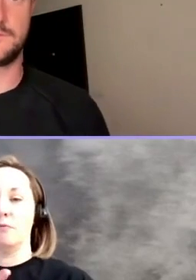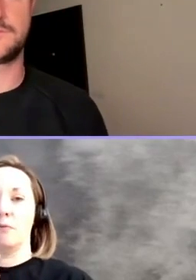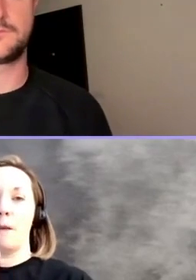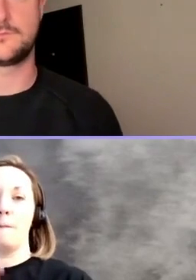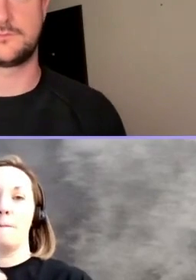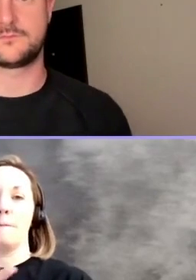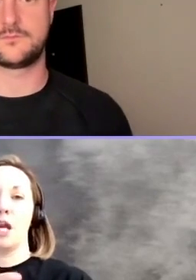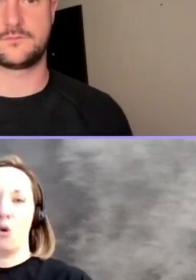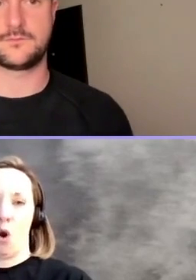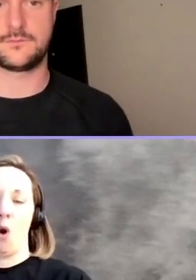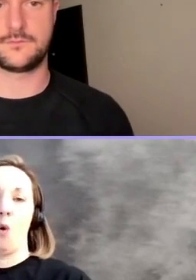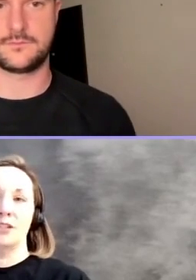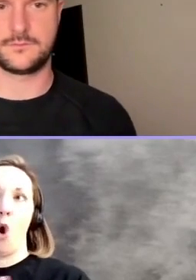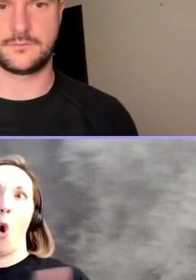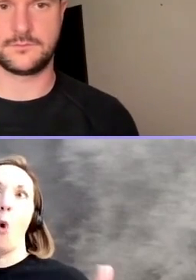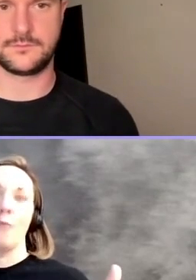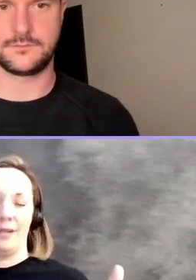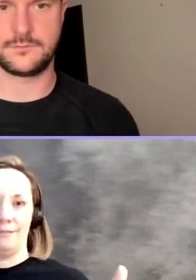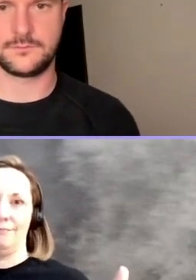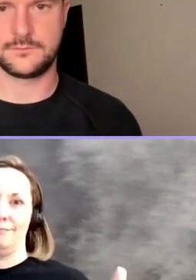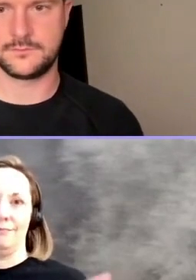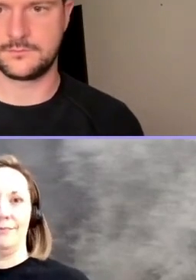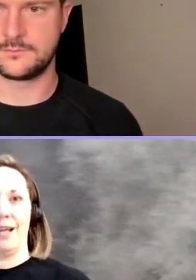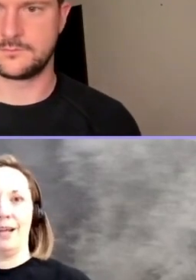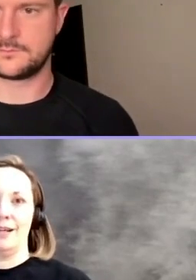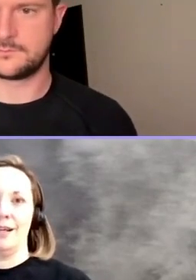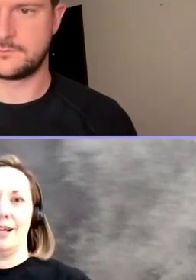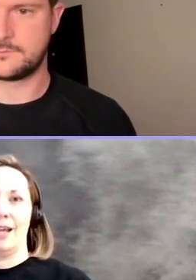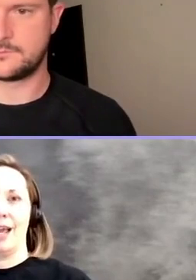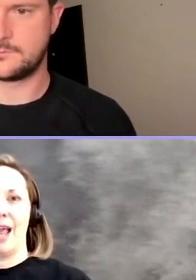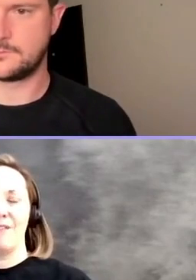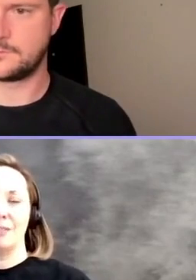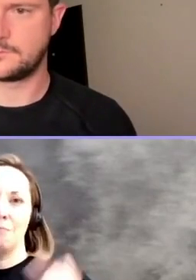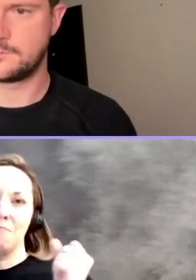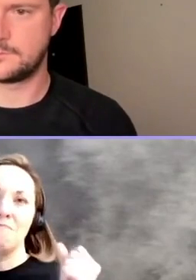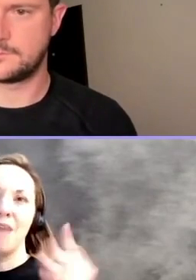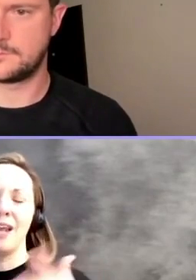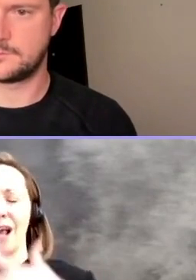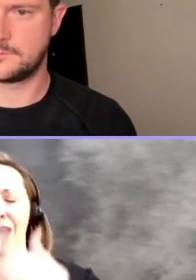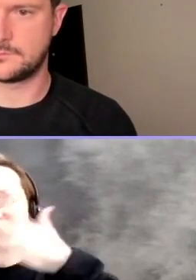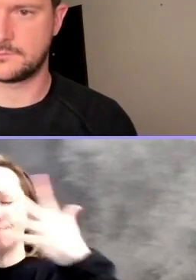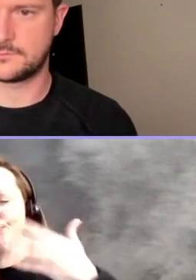who actually need them, but every user in general that